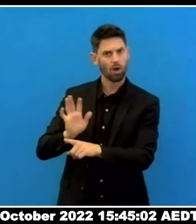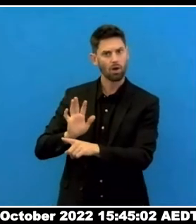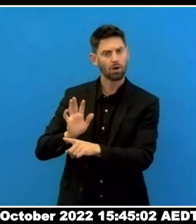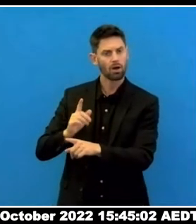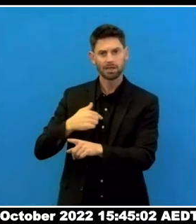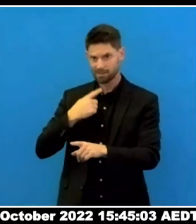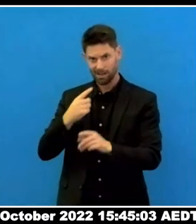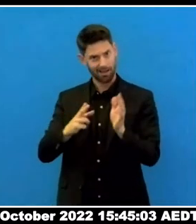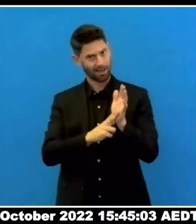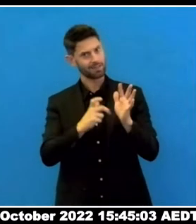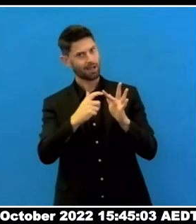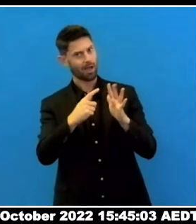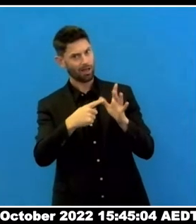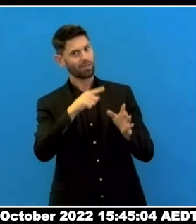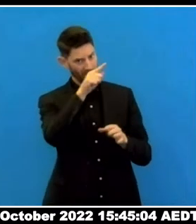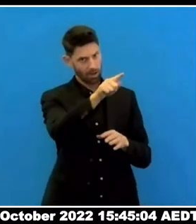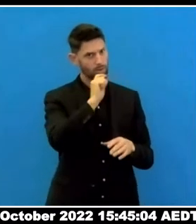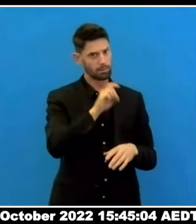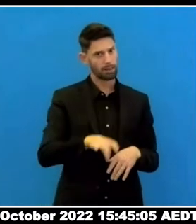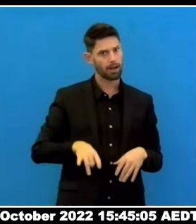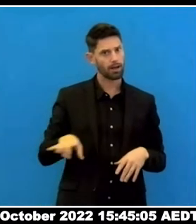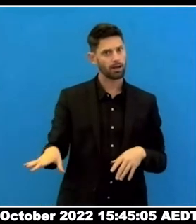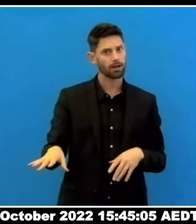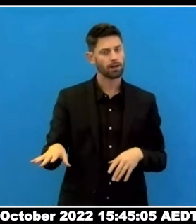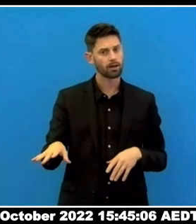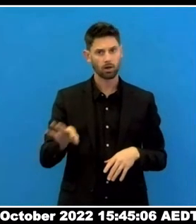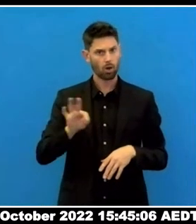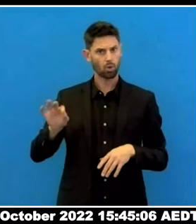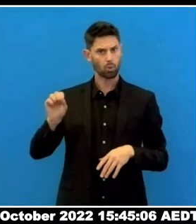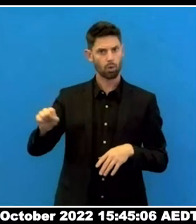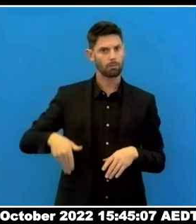that you are not paying anything, that NDIS will pay that for you.